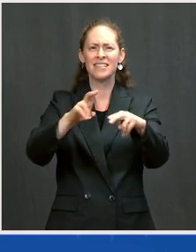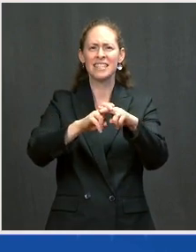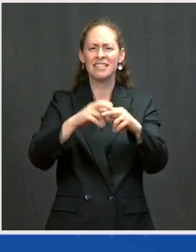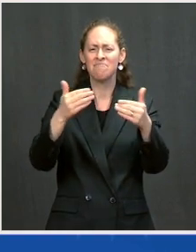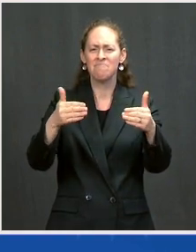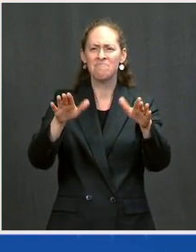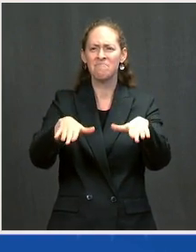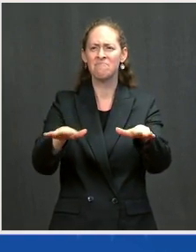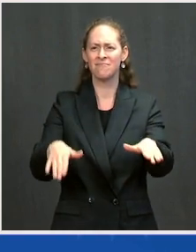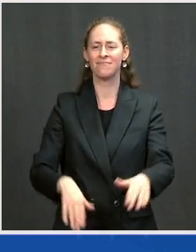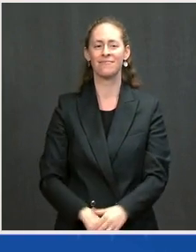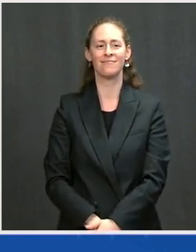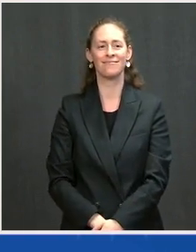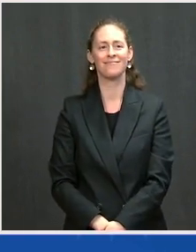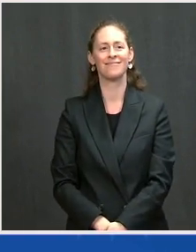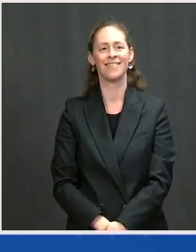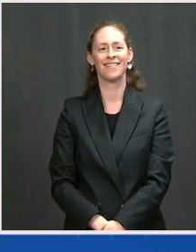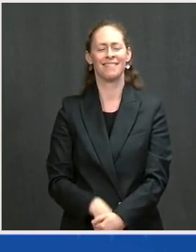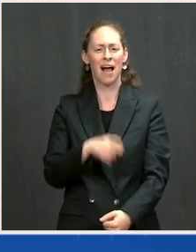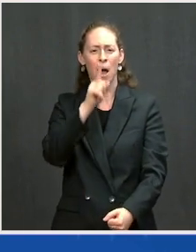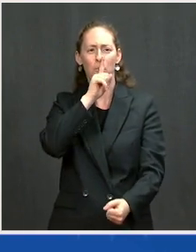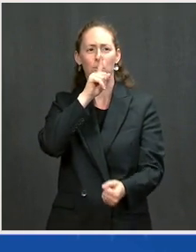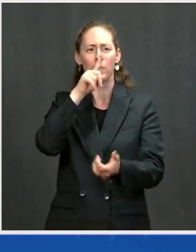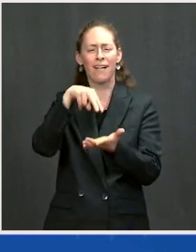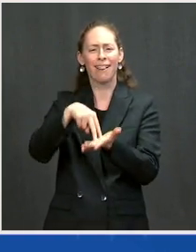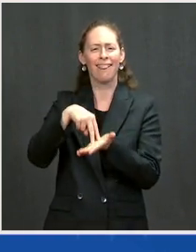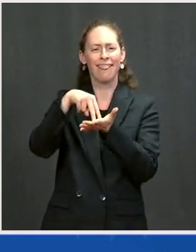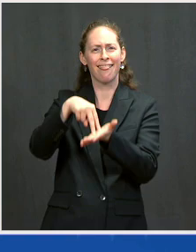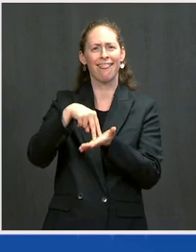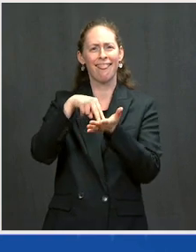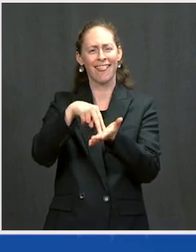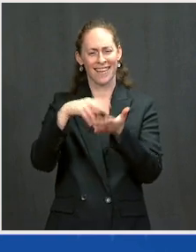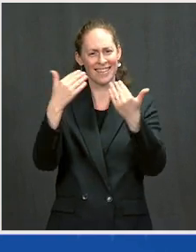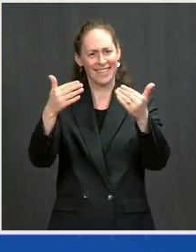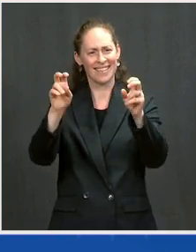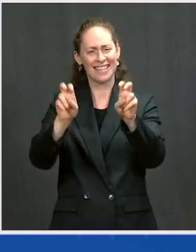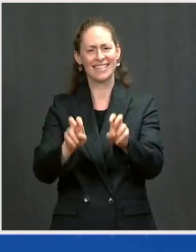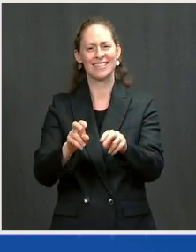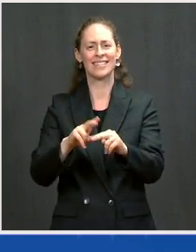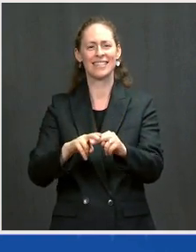It just dawned on me. I understand why you’re standing. I’d be standing too, but.